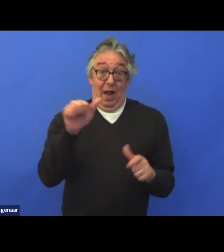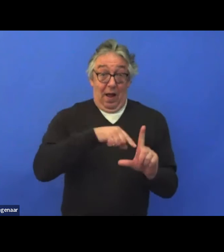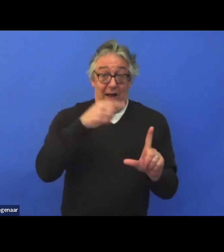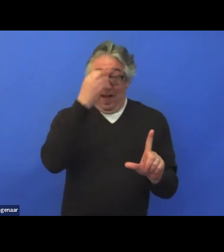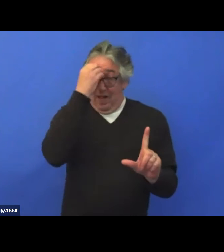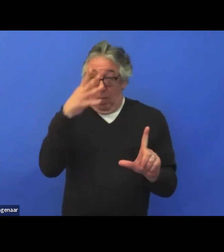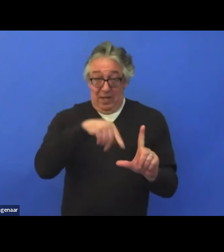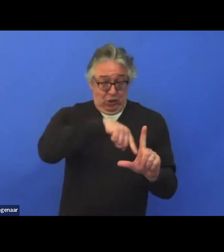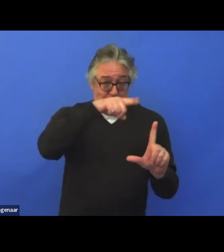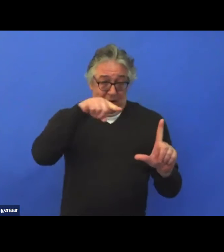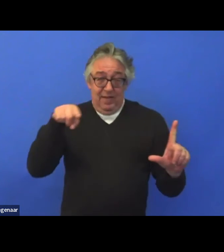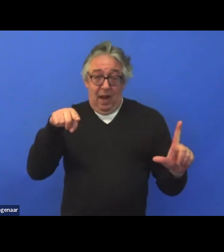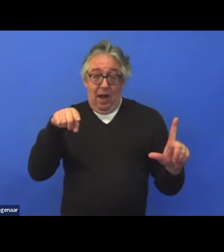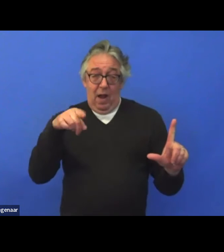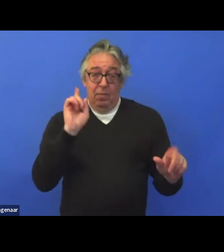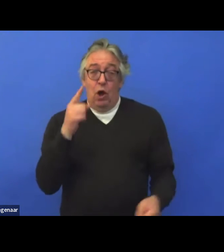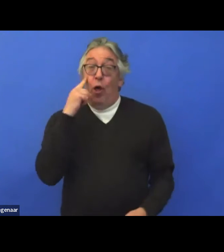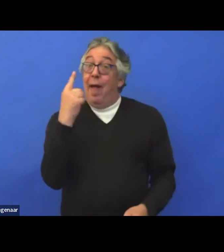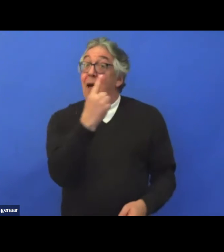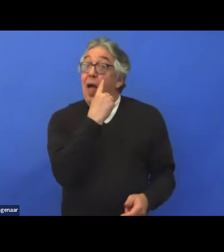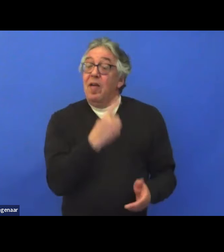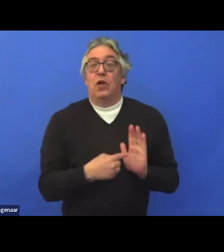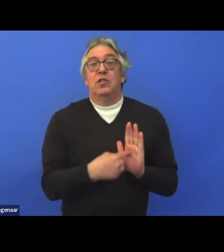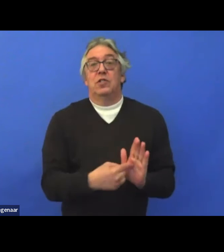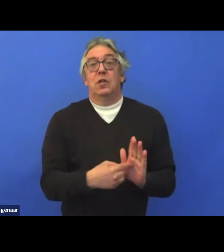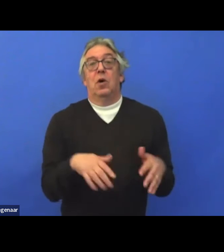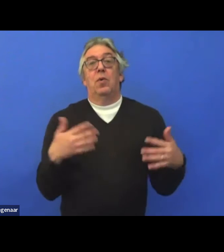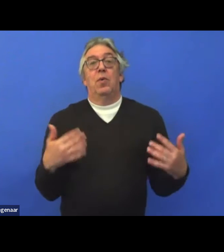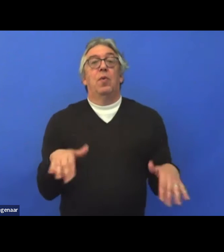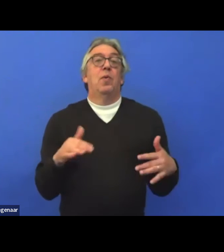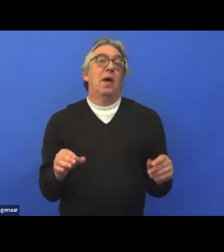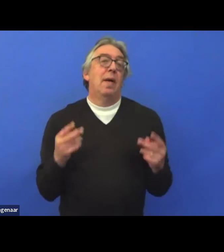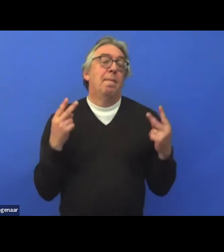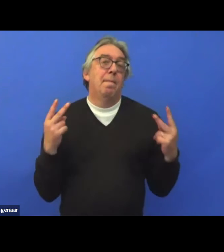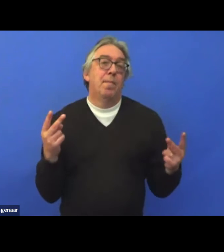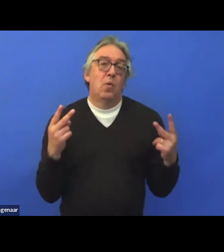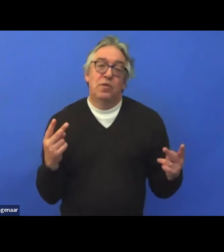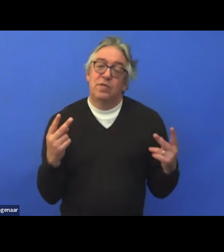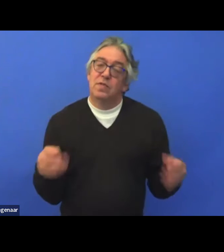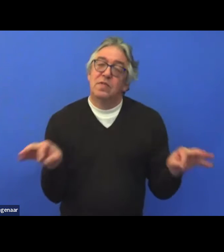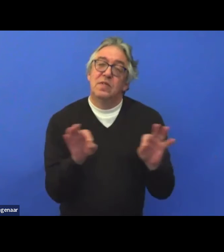And it really is interesting The learning that came out of the programme on data and evidence.